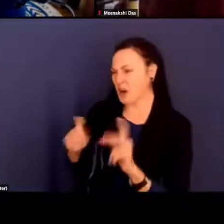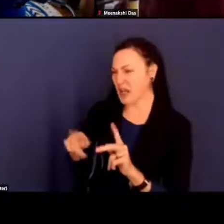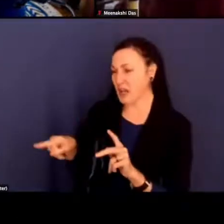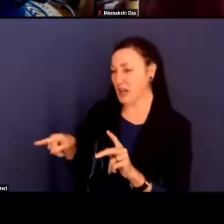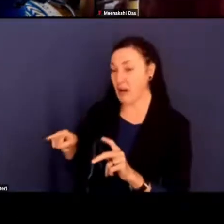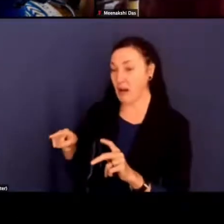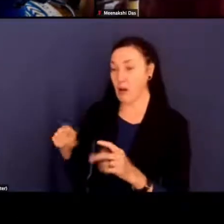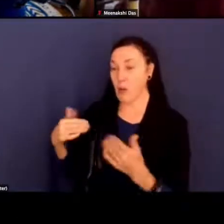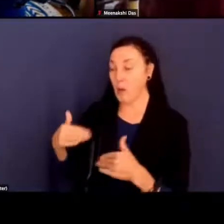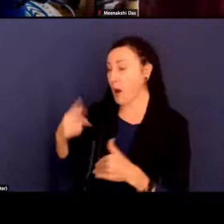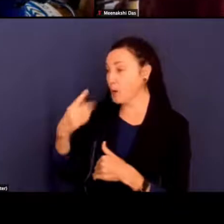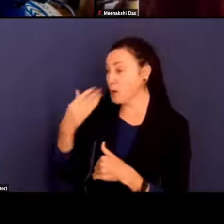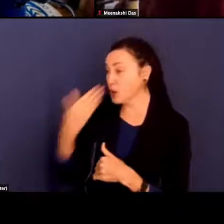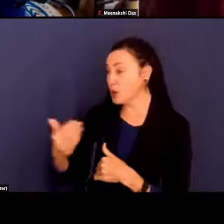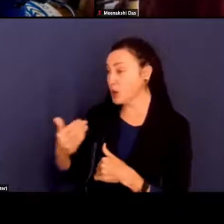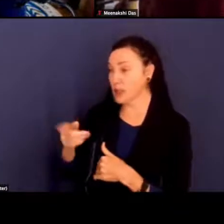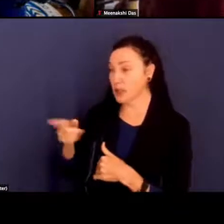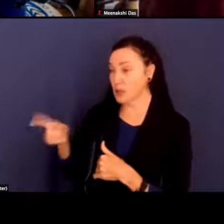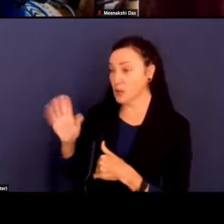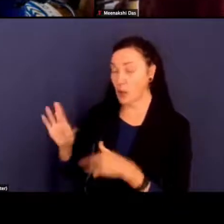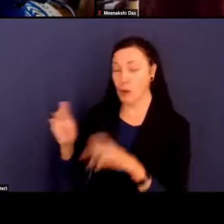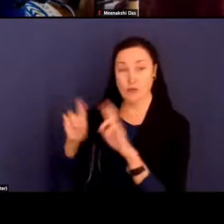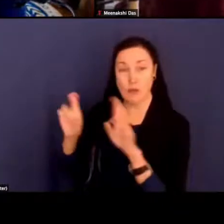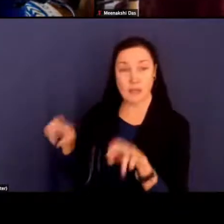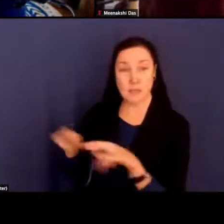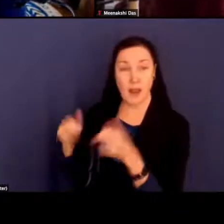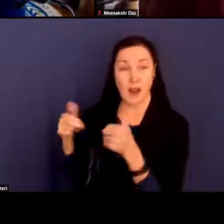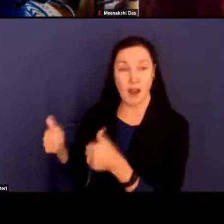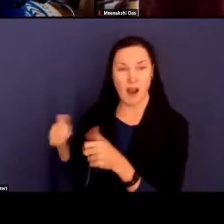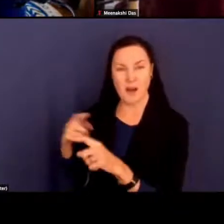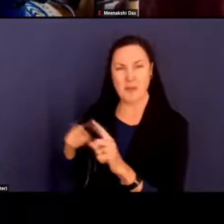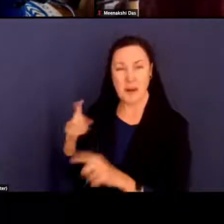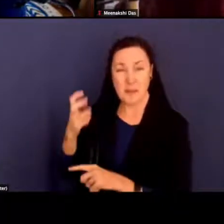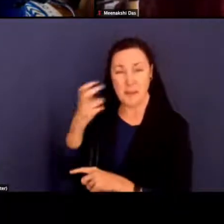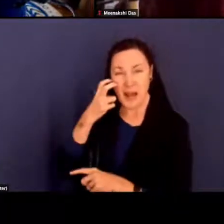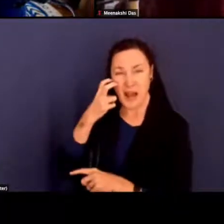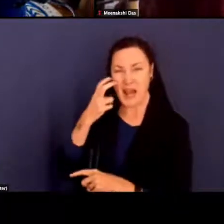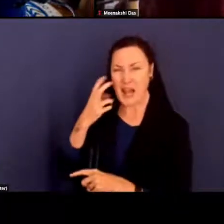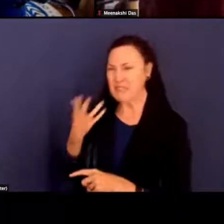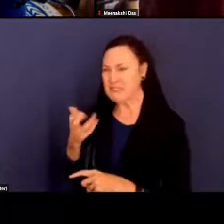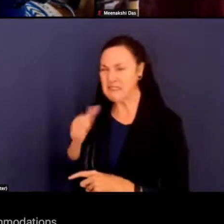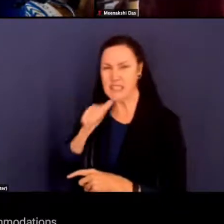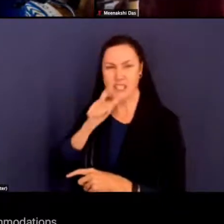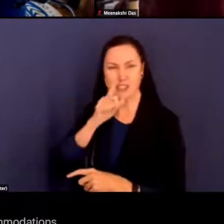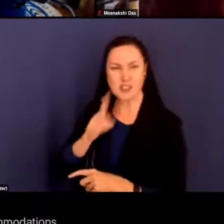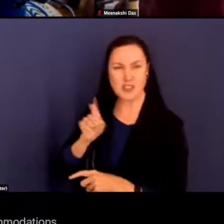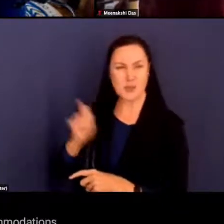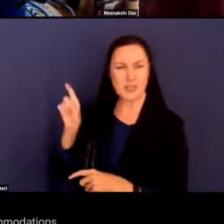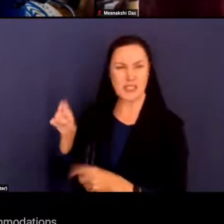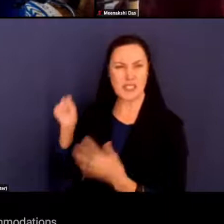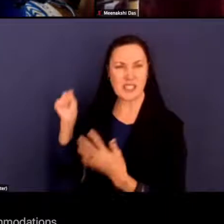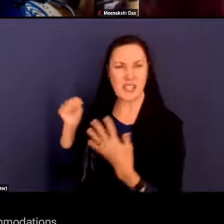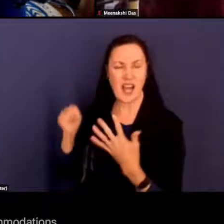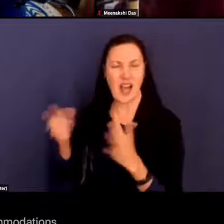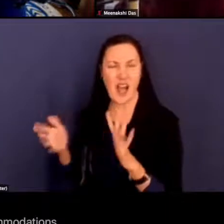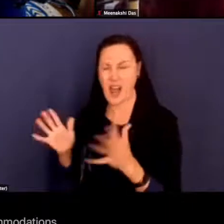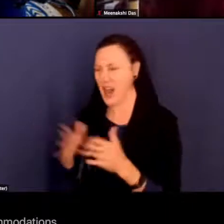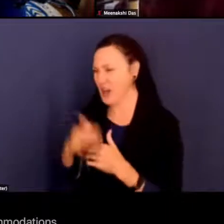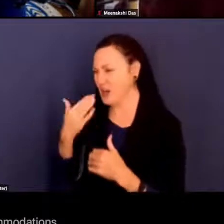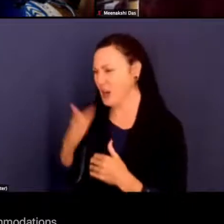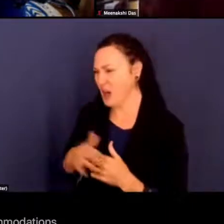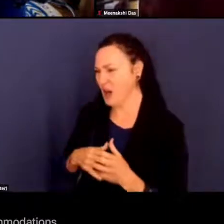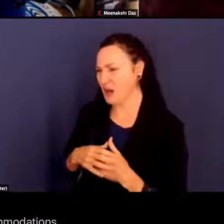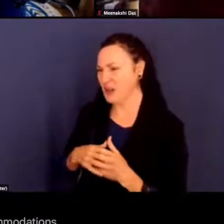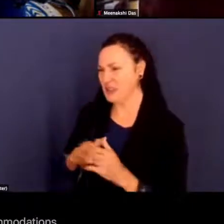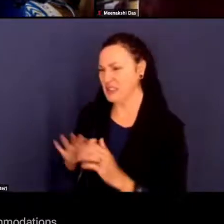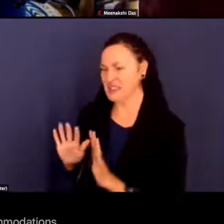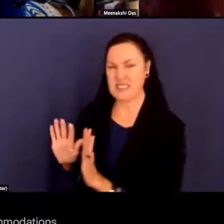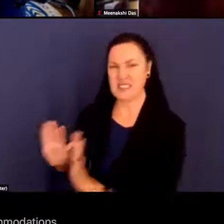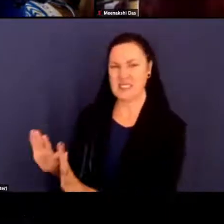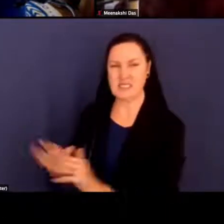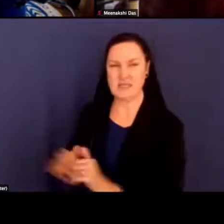to provide it just is hard, hard to know what I will need. And not all of them said this to me but